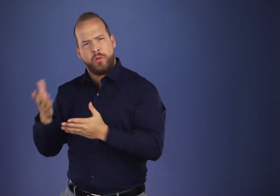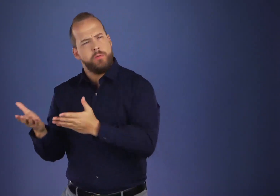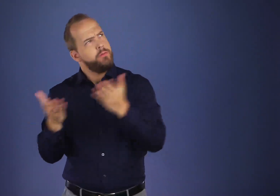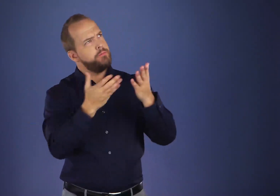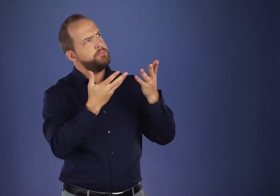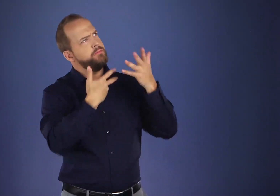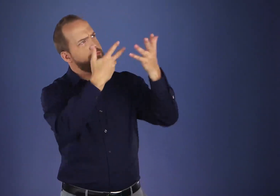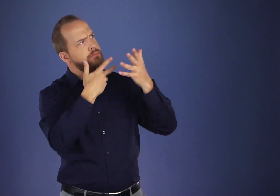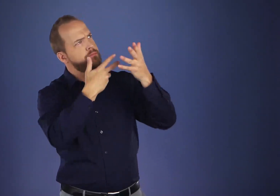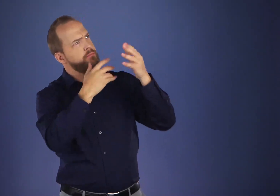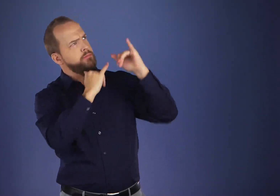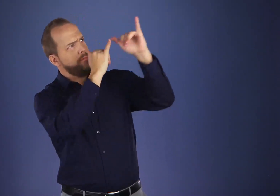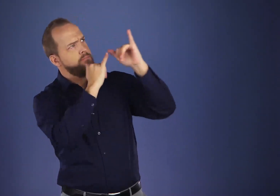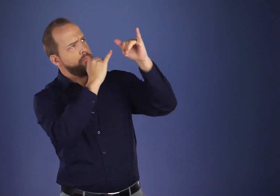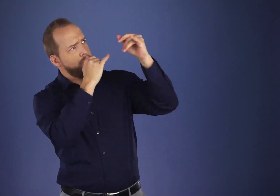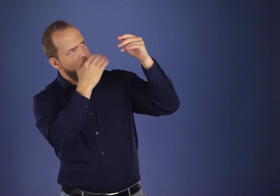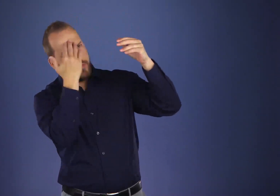with God's intention for us.